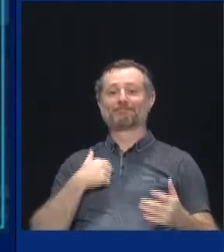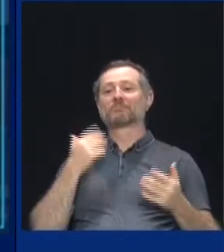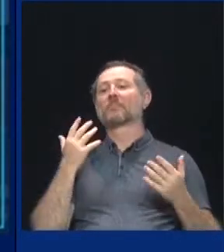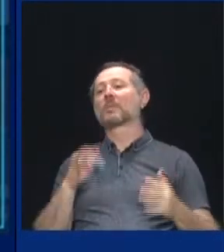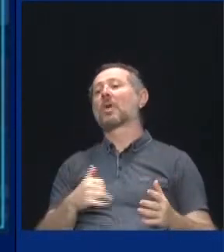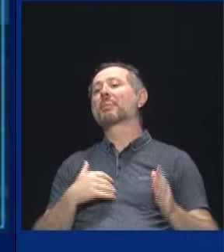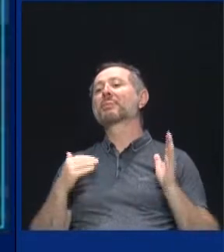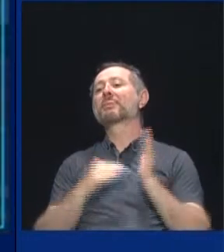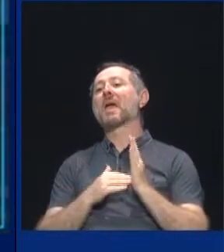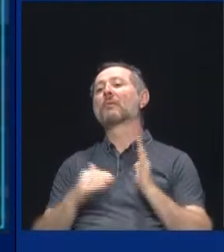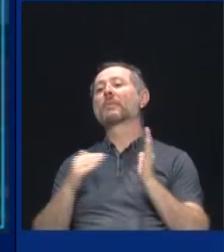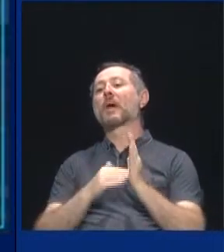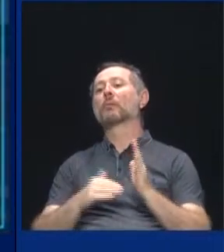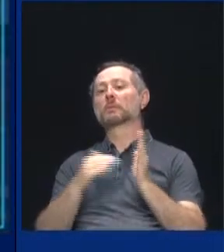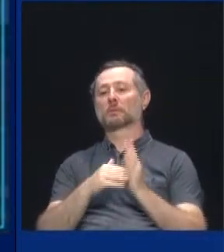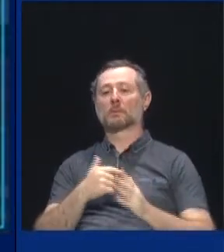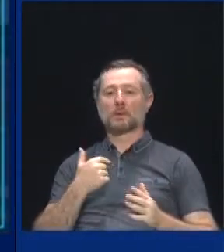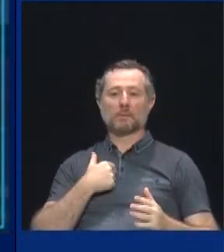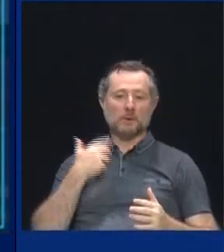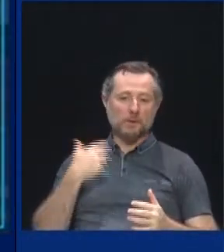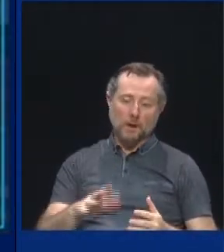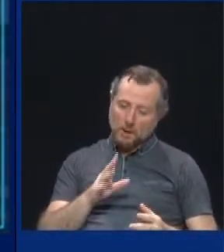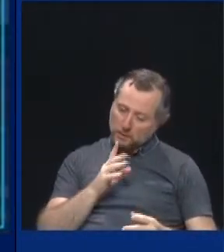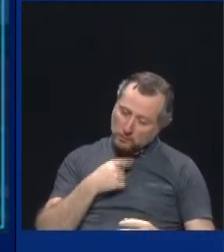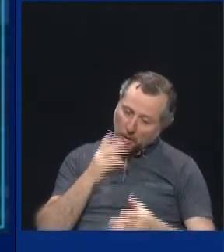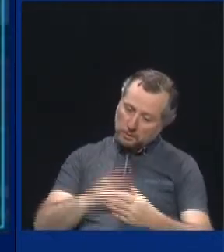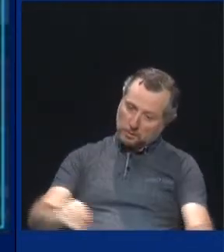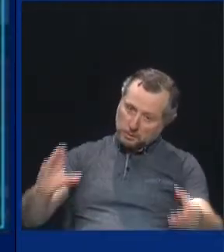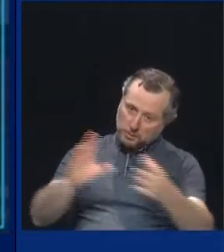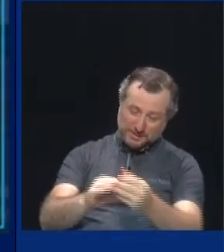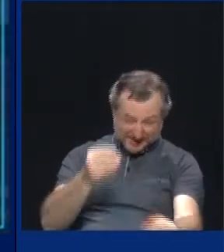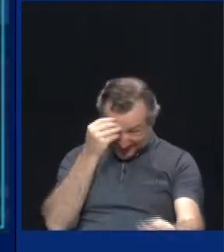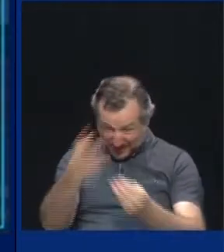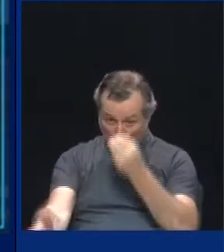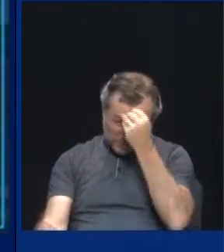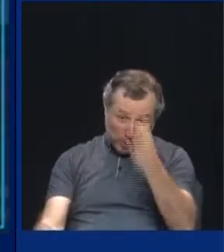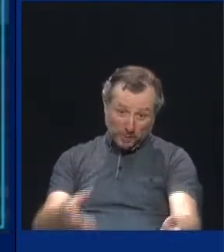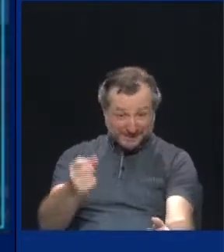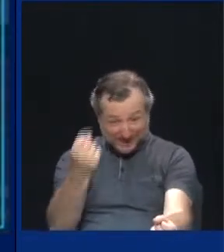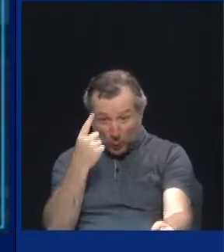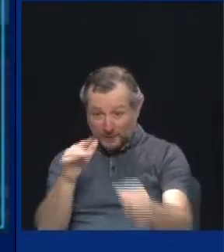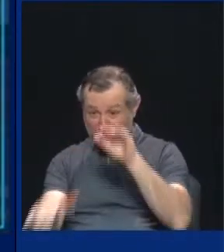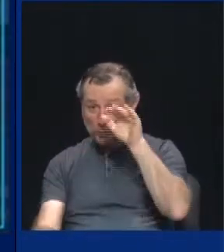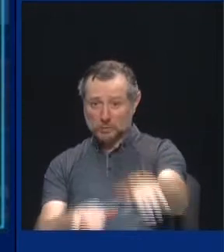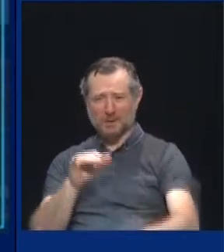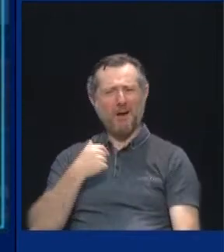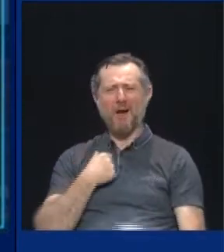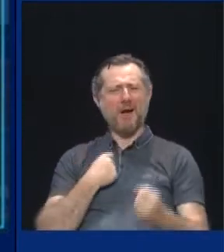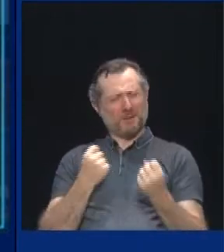VACCINE. AND, LOOK, I'VE HAD THOUSANDS OF THESE CONVERSATIONS.